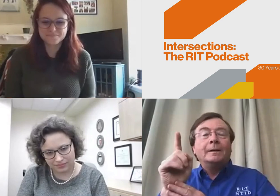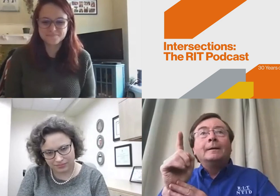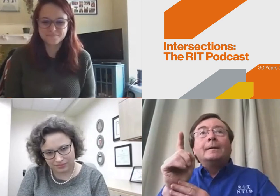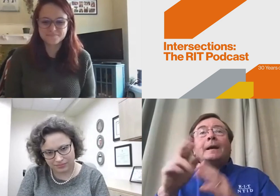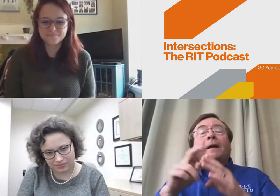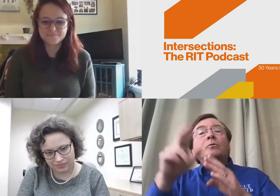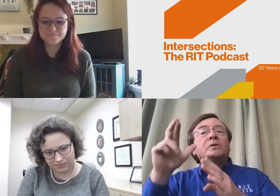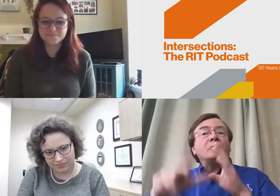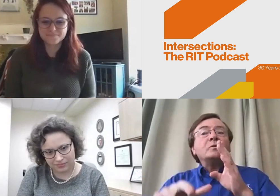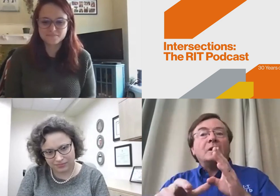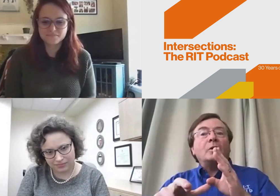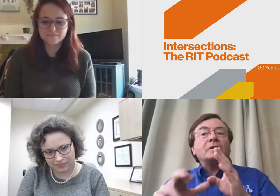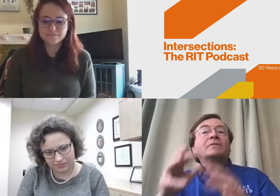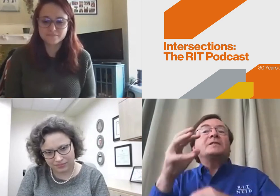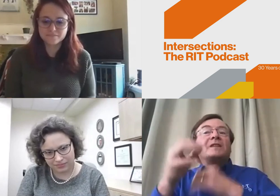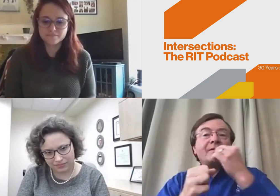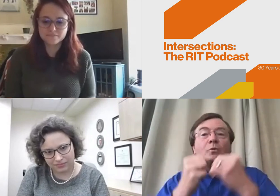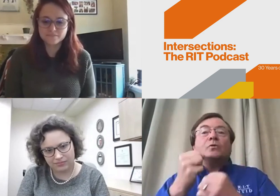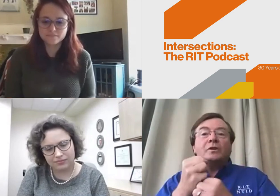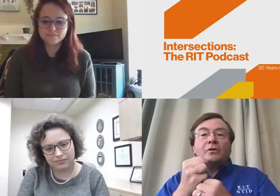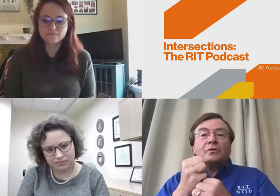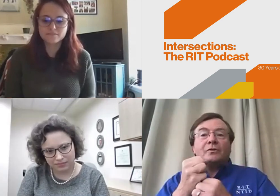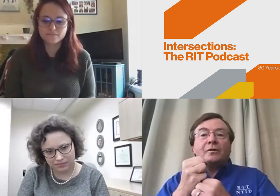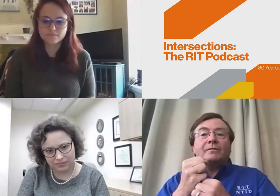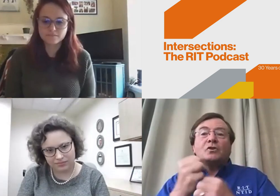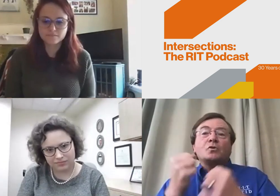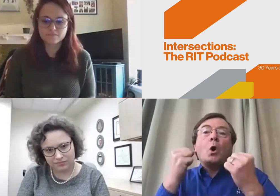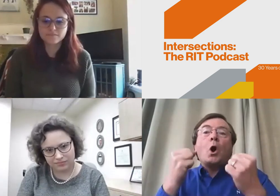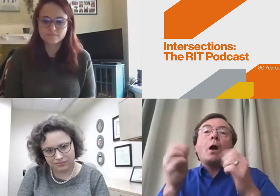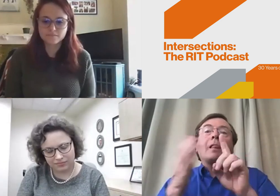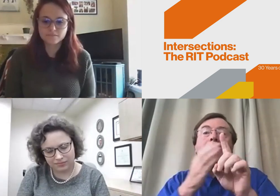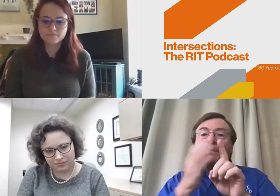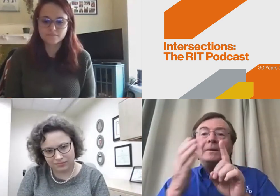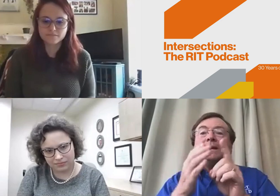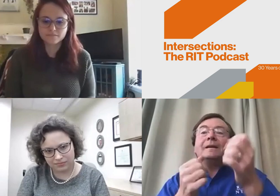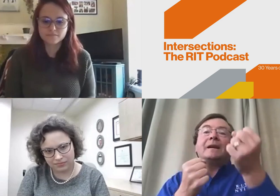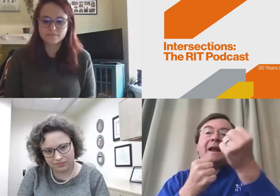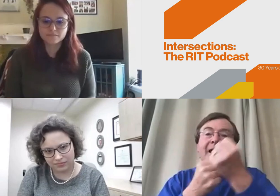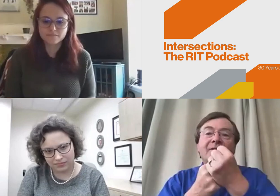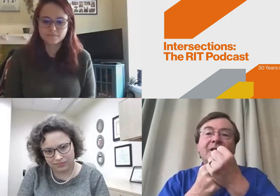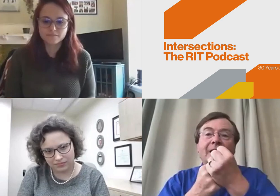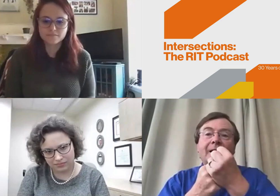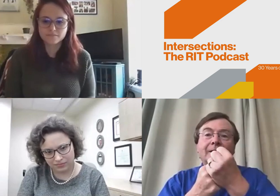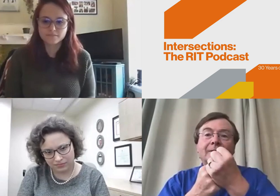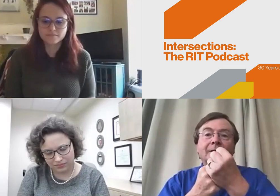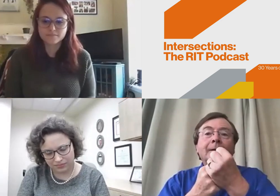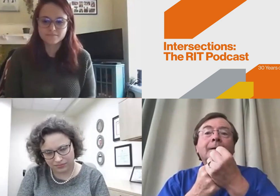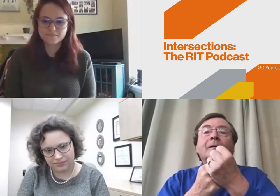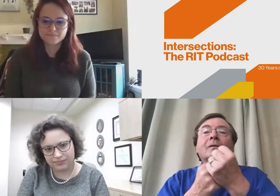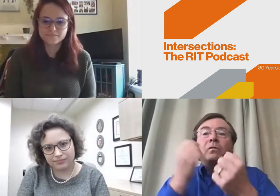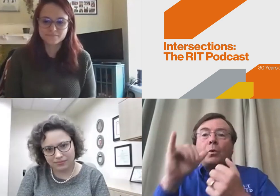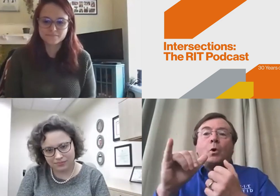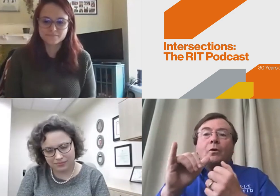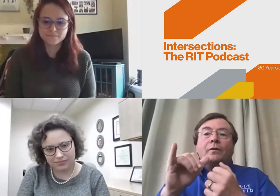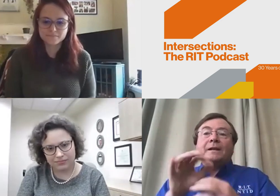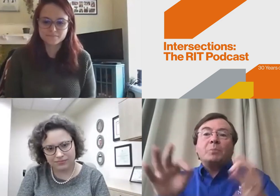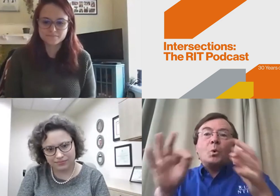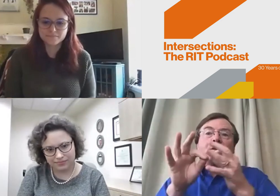And it was the result of several years of strong lobbying and advocating for the importance